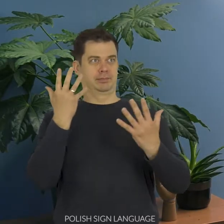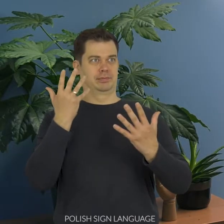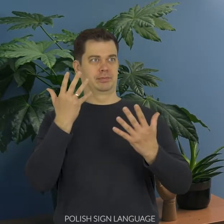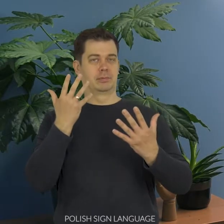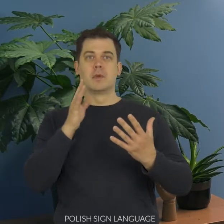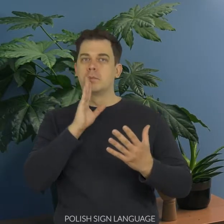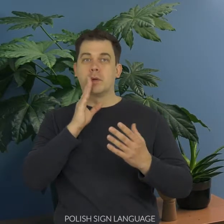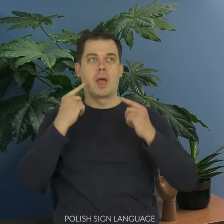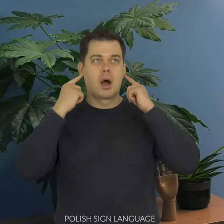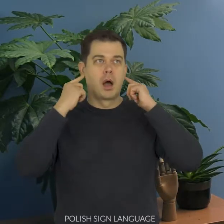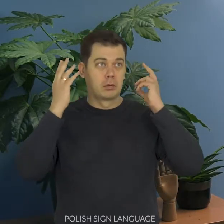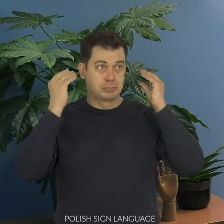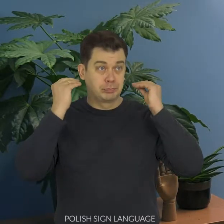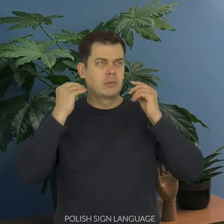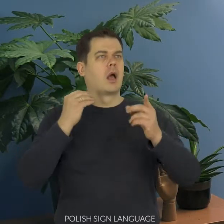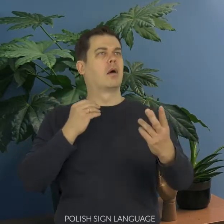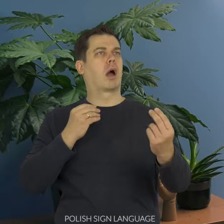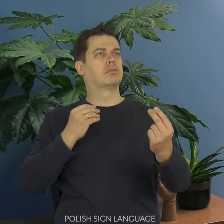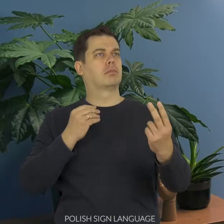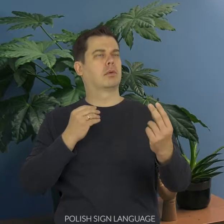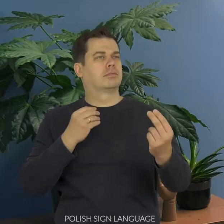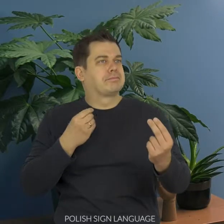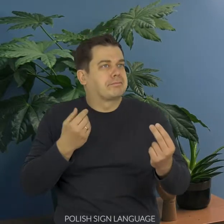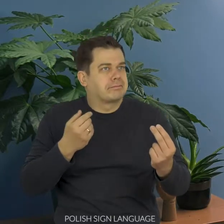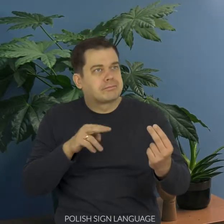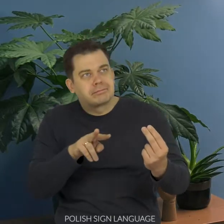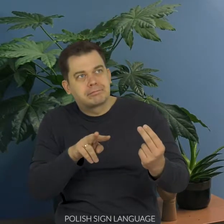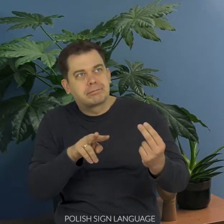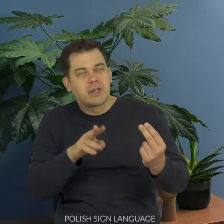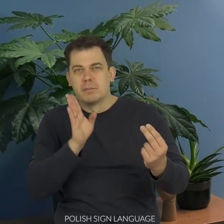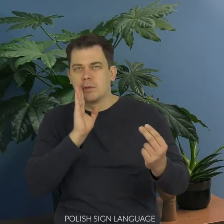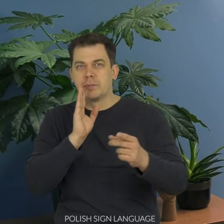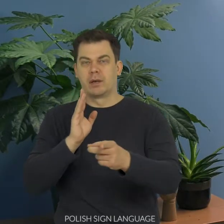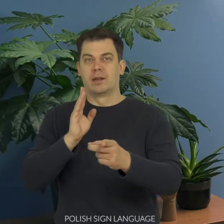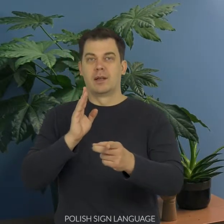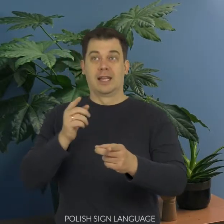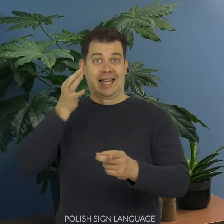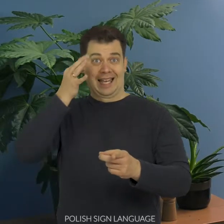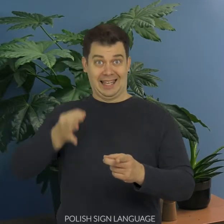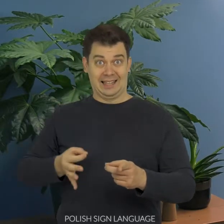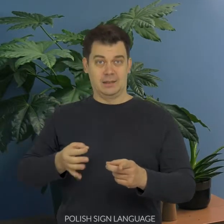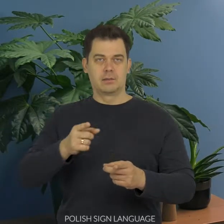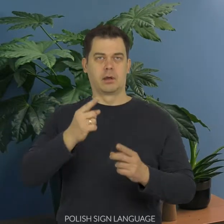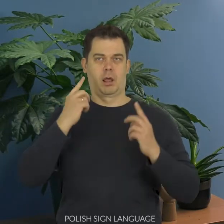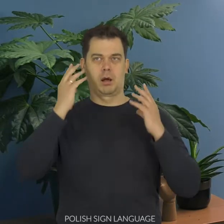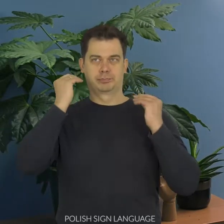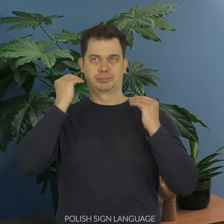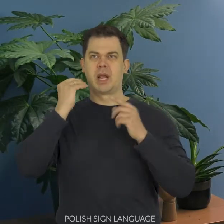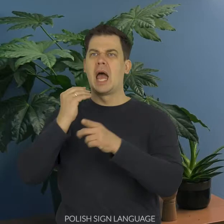when you can not hear the teacher? Imagine: yourself and Chinese. Your ears are blocked, you can not hear anything.